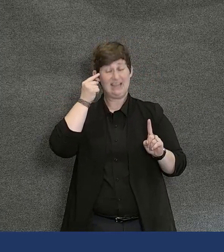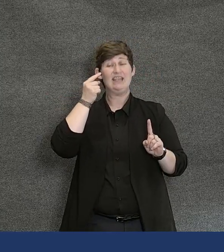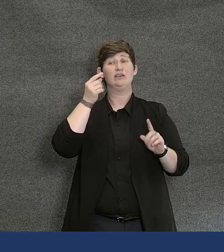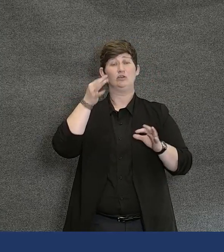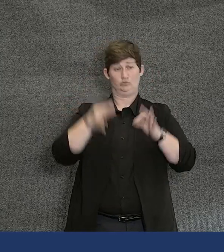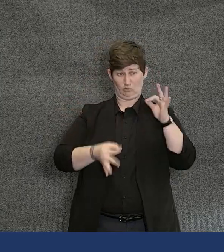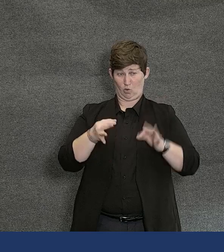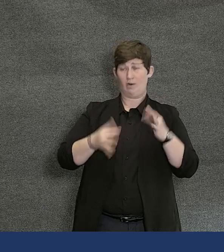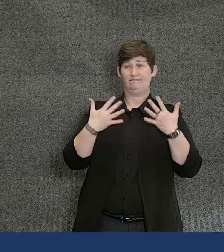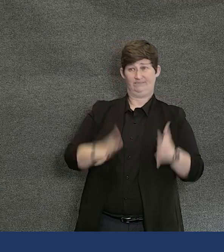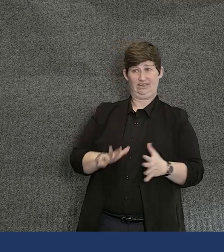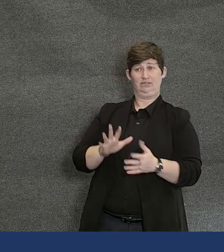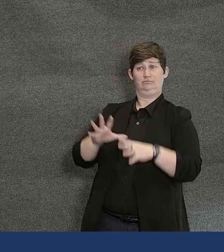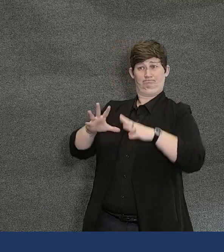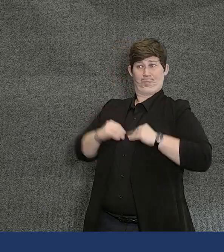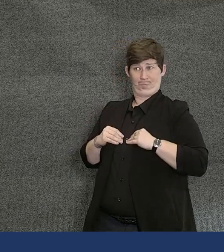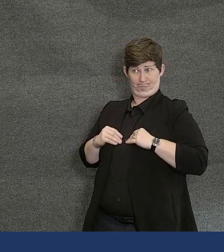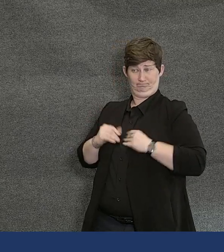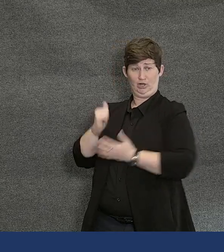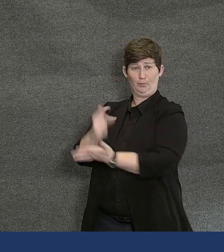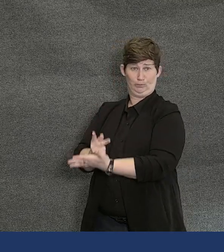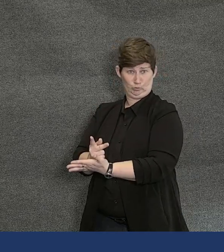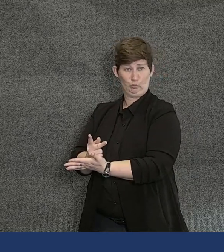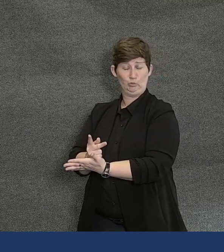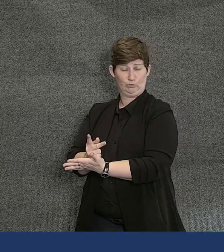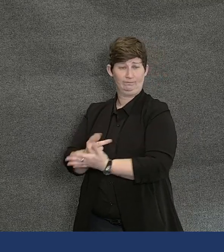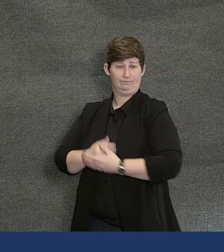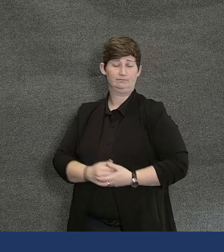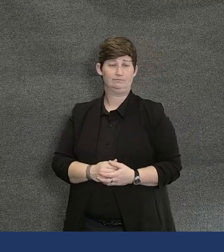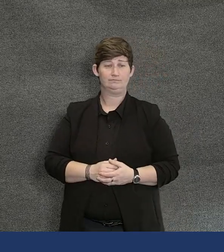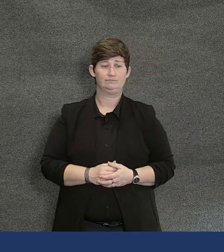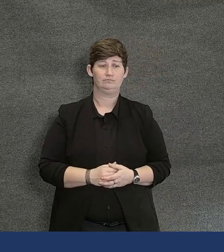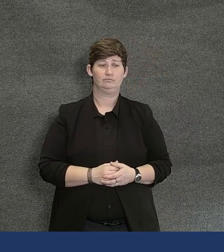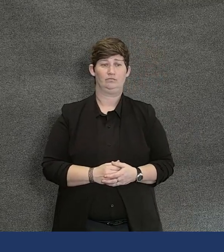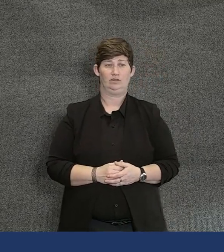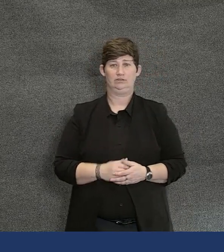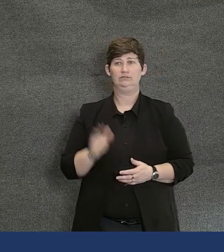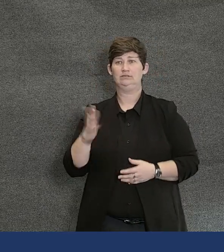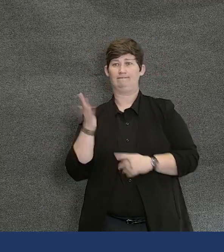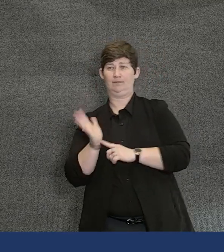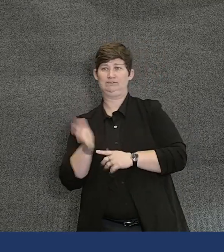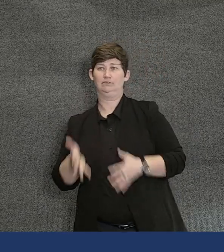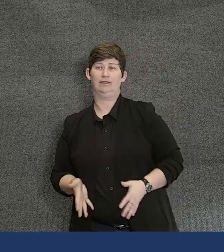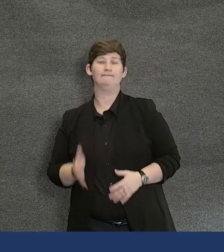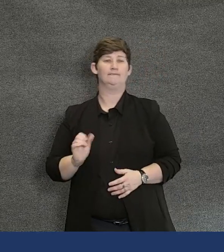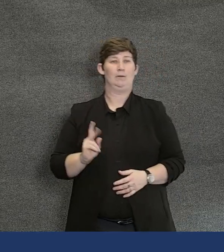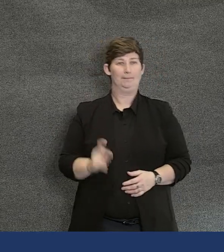Now, on the issue of diversity, equity and inclusion-- I see I got five minutes left to go--